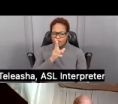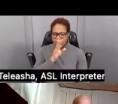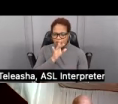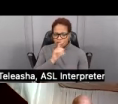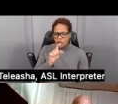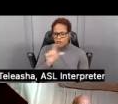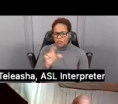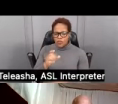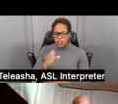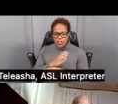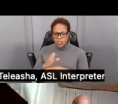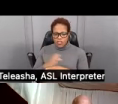Screen sharing controls.